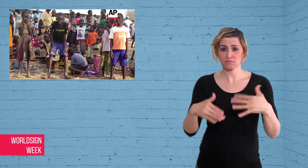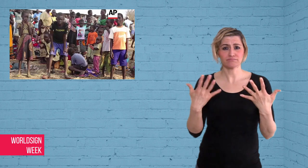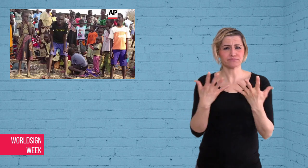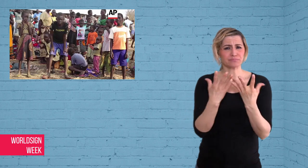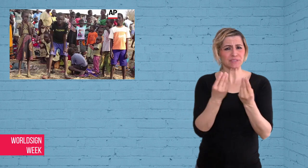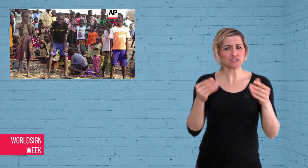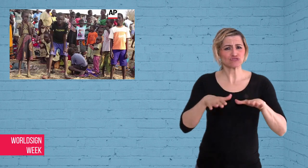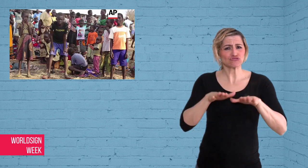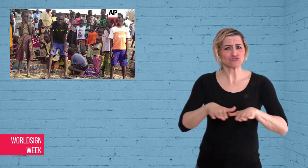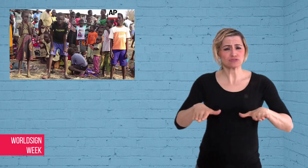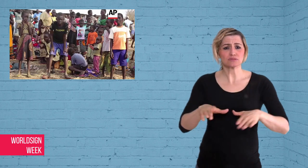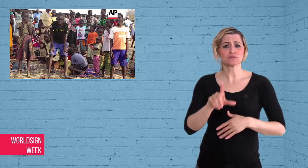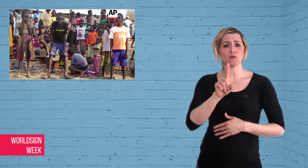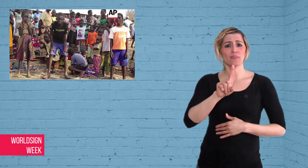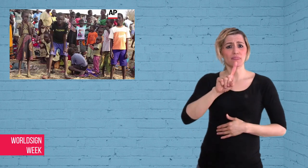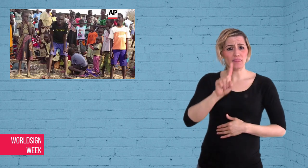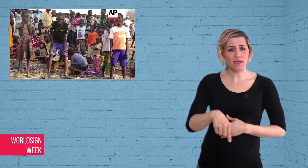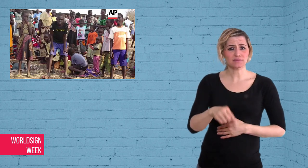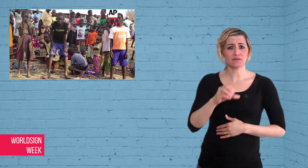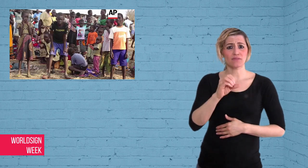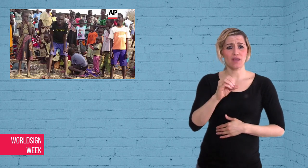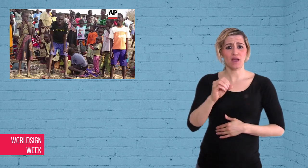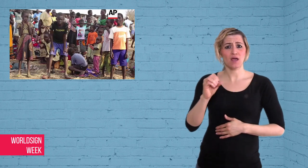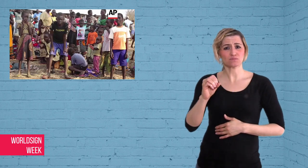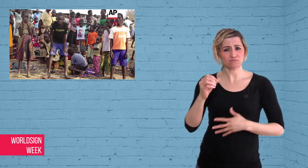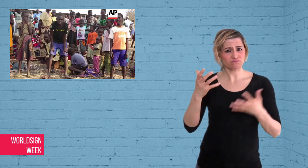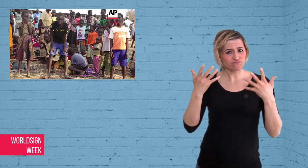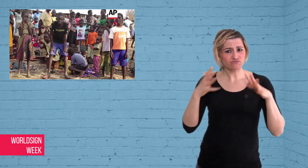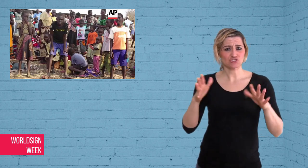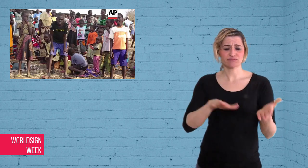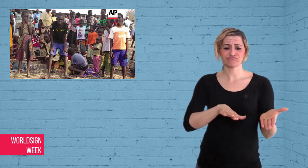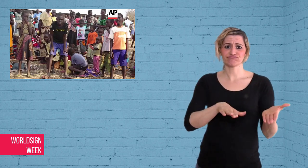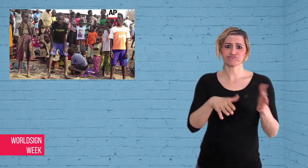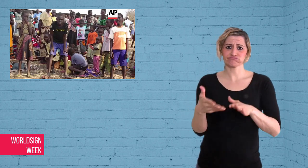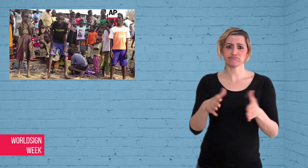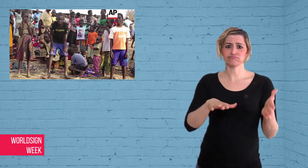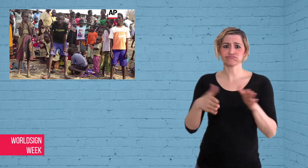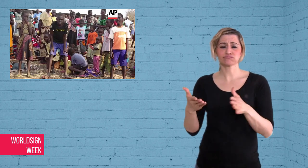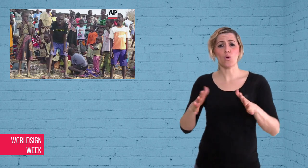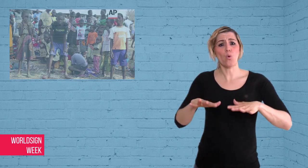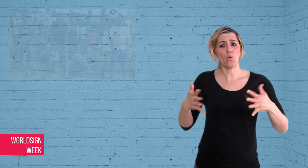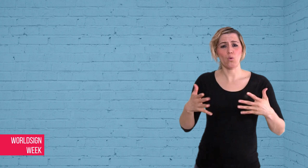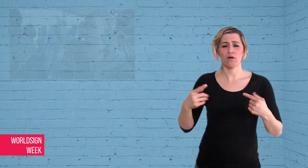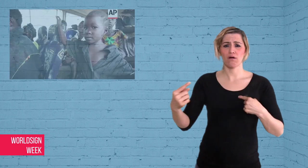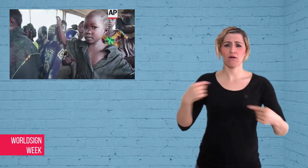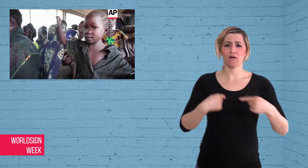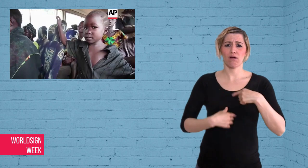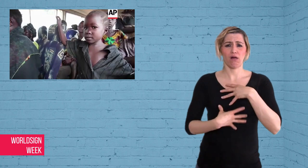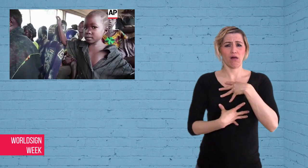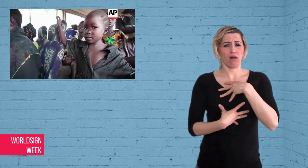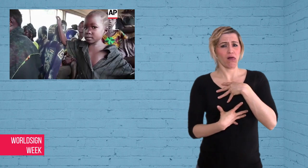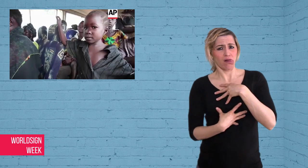been killed or wounded, large numbers